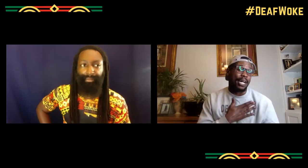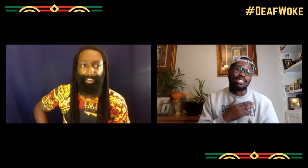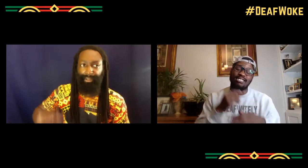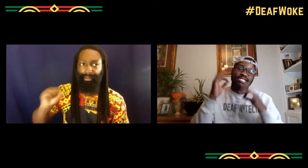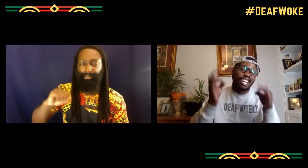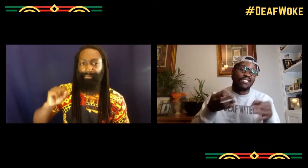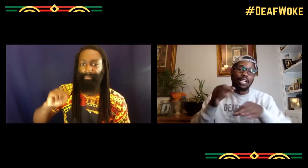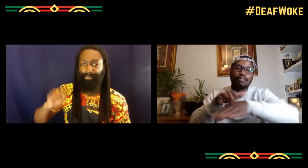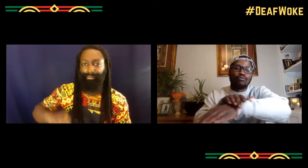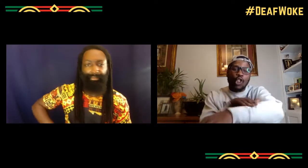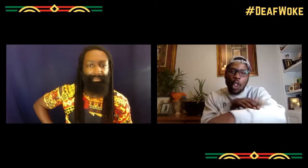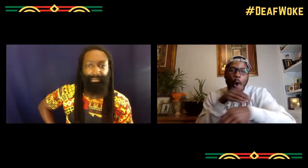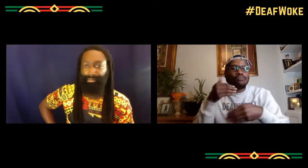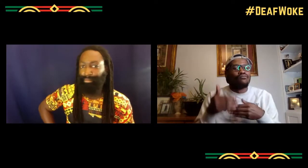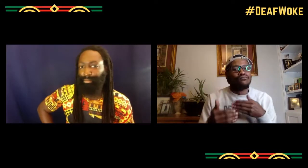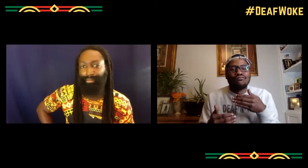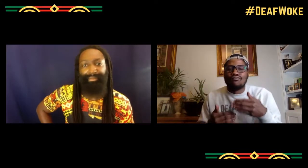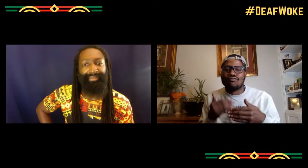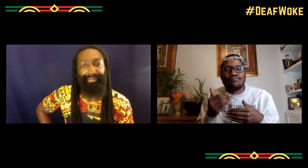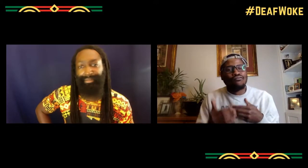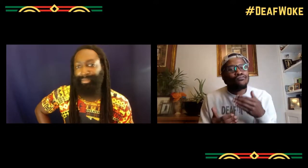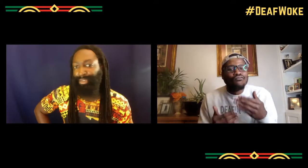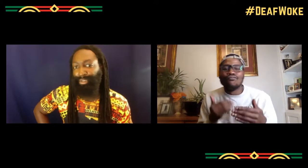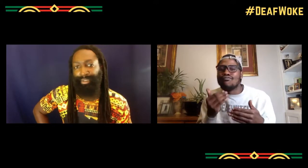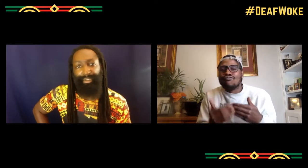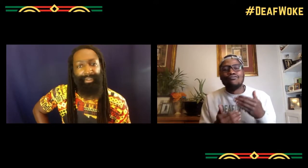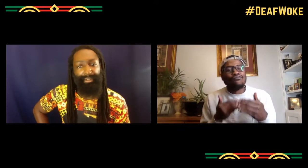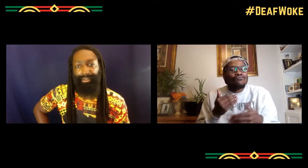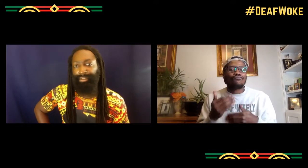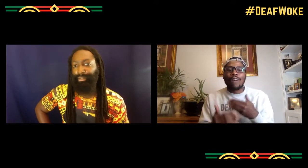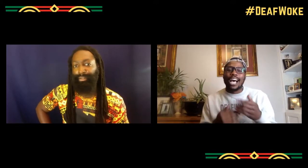I wanna make sure I learn their content. Yeah. Definitely a slow process.